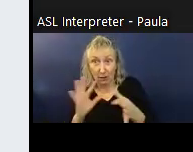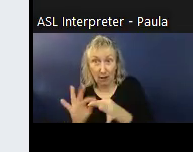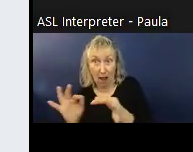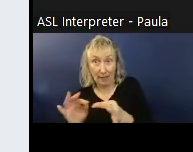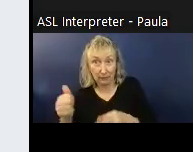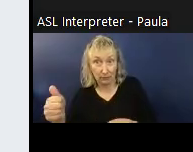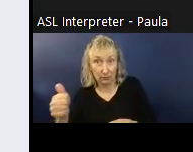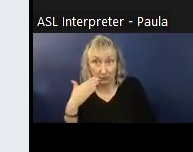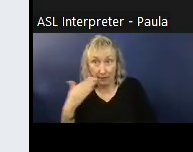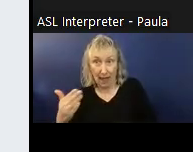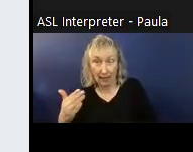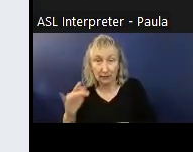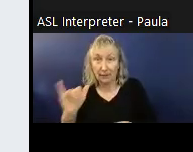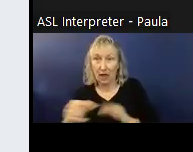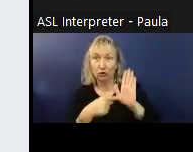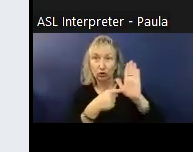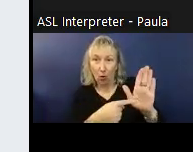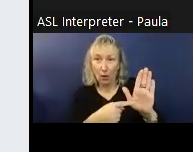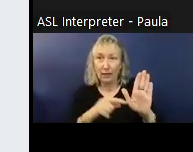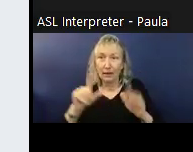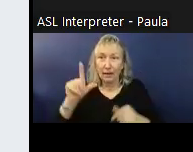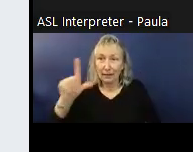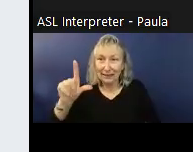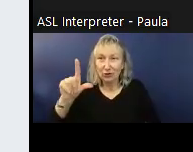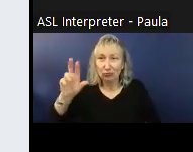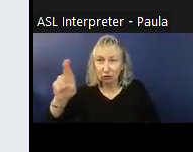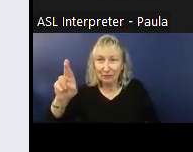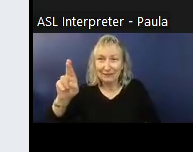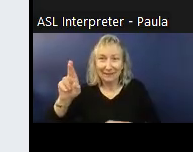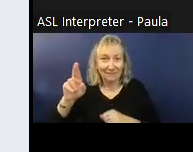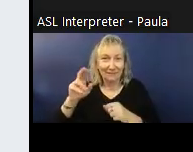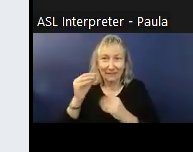that shows that least restrictive techniques have been tried progressively.